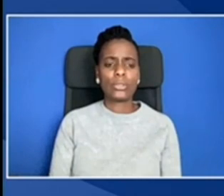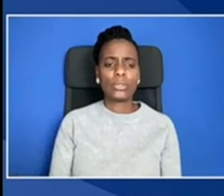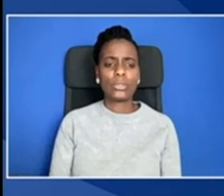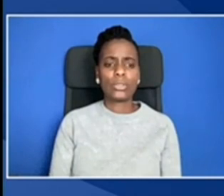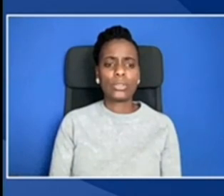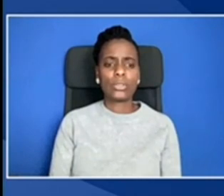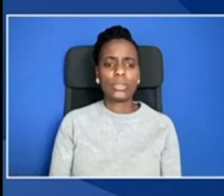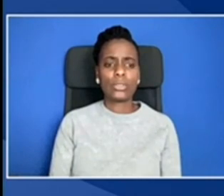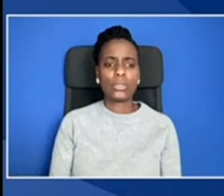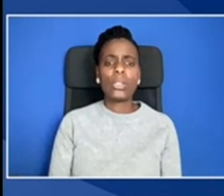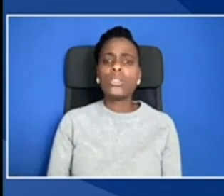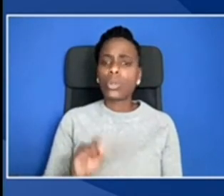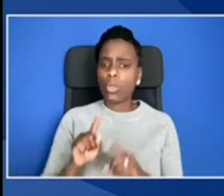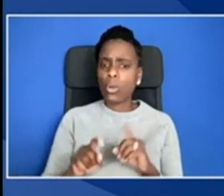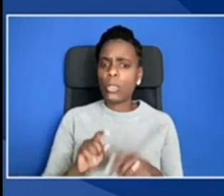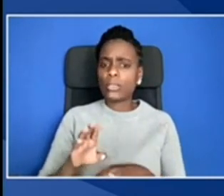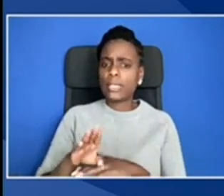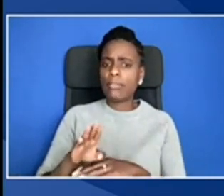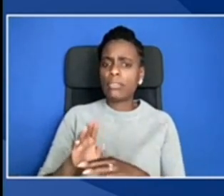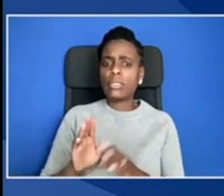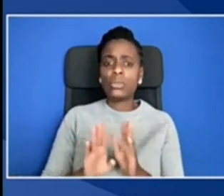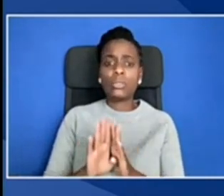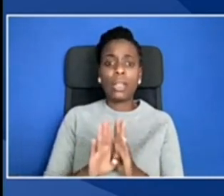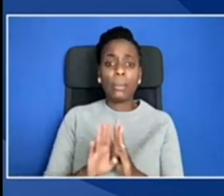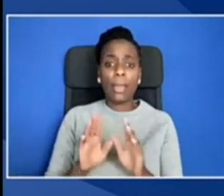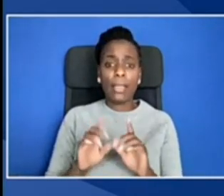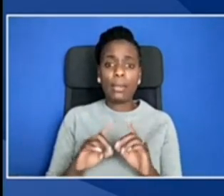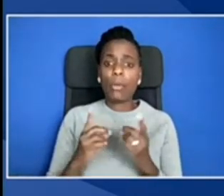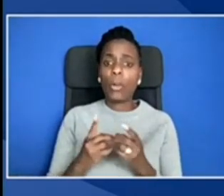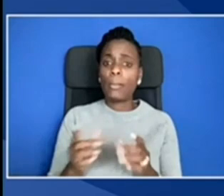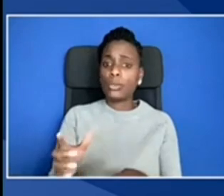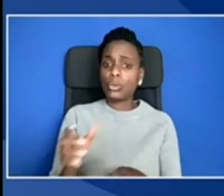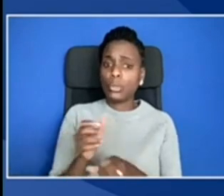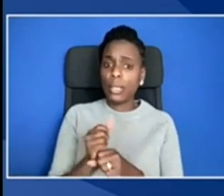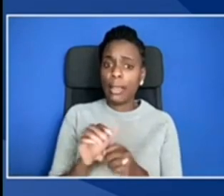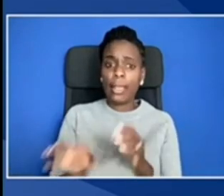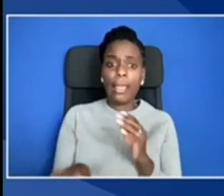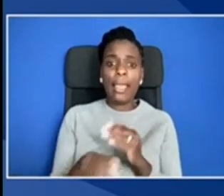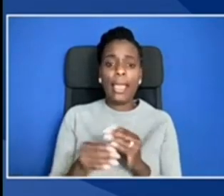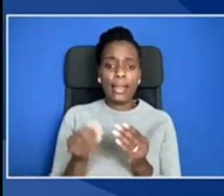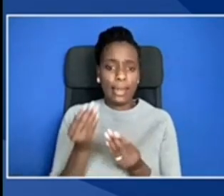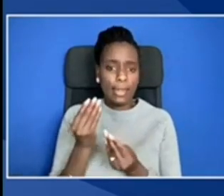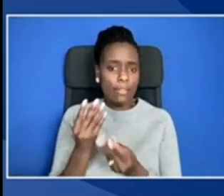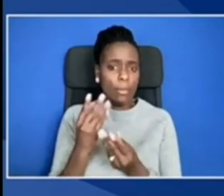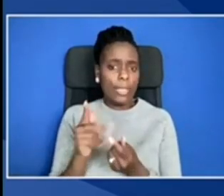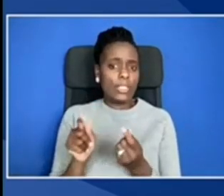have been developed by the Department to get additional specifics and ideas that